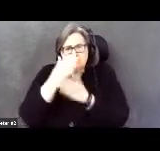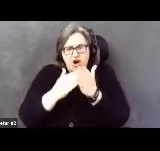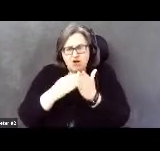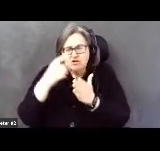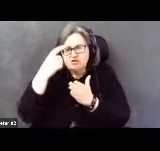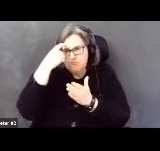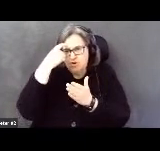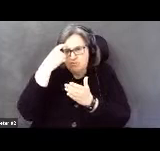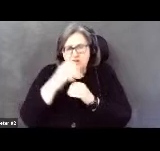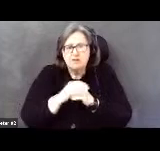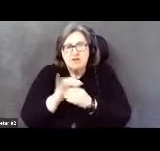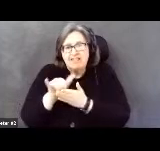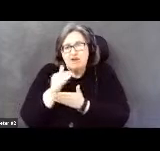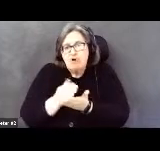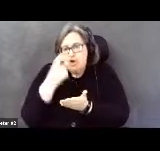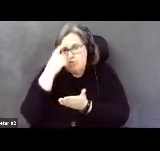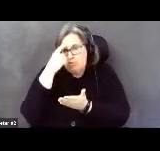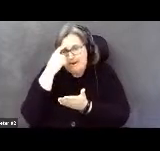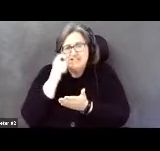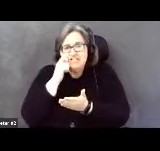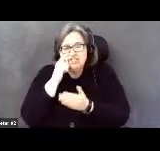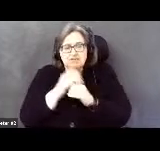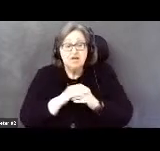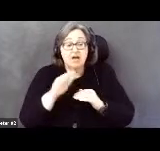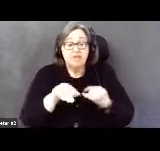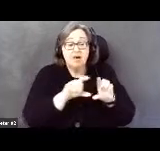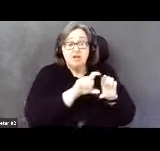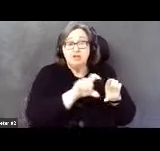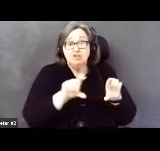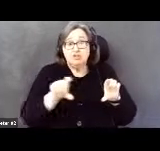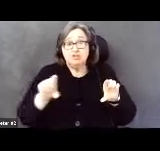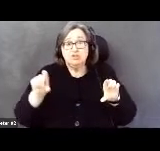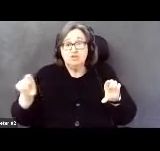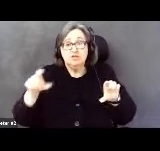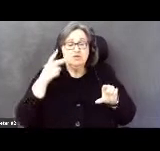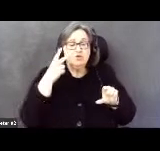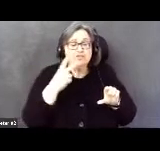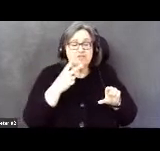particular piece of brain tissue. In the bottom image there you can see in the circles there's